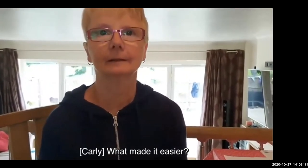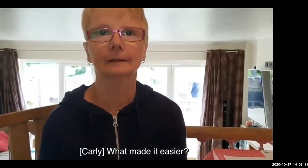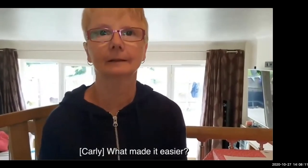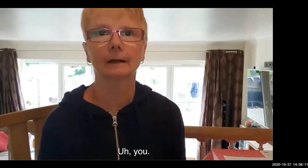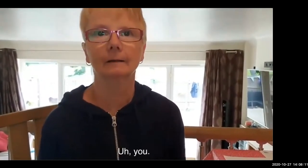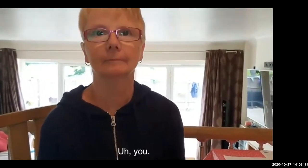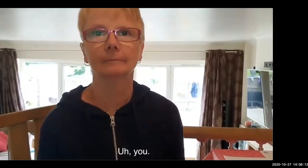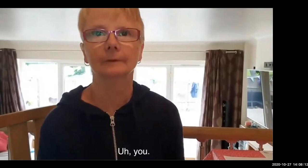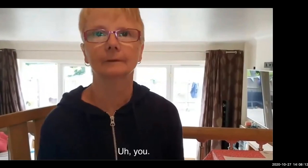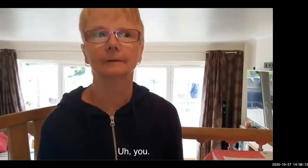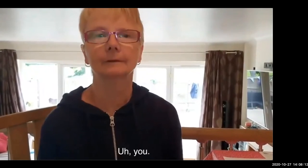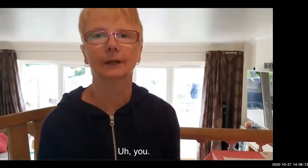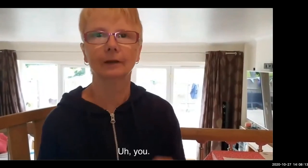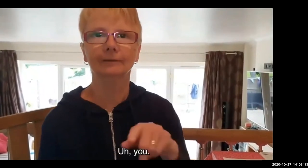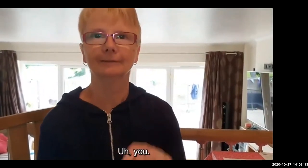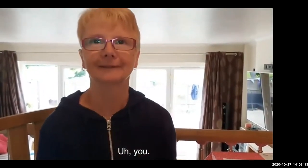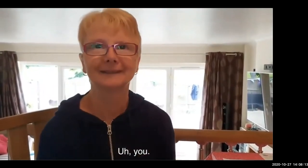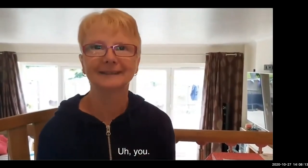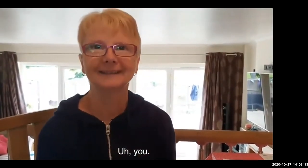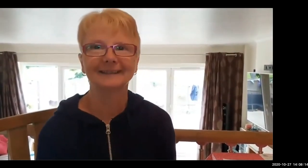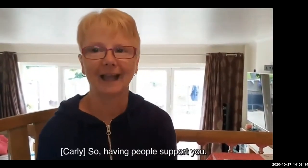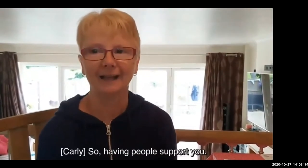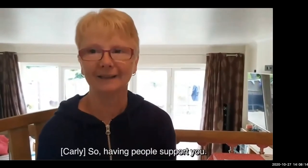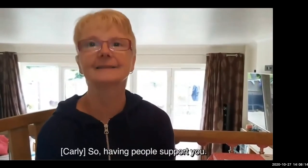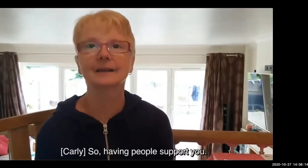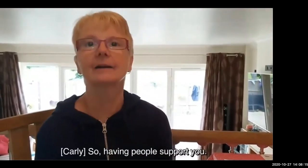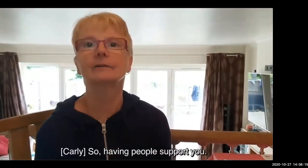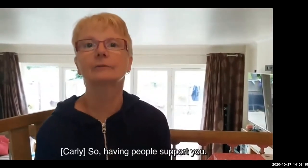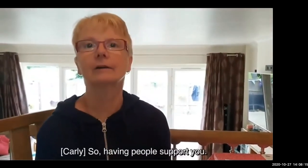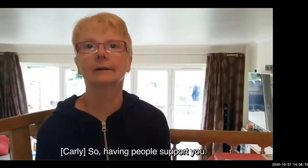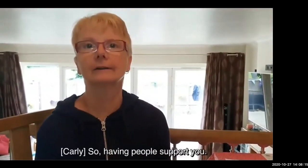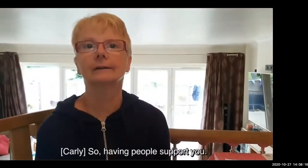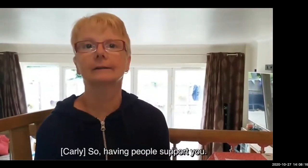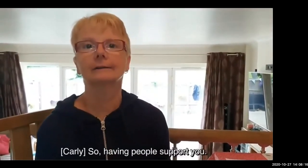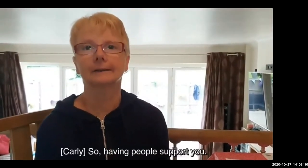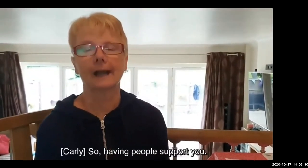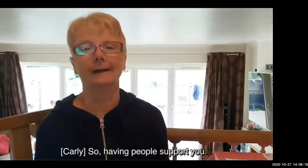Uh, you. So having people support you?